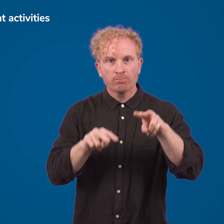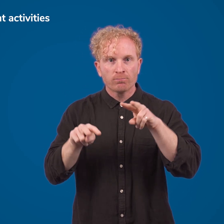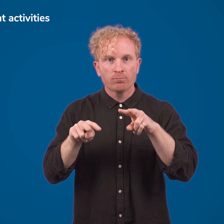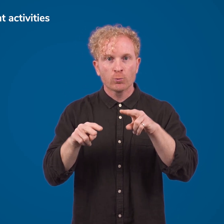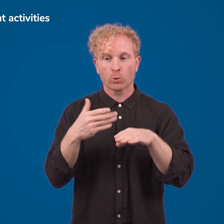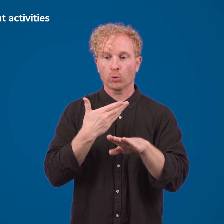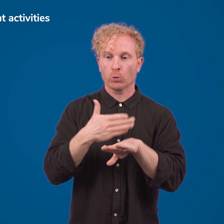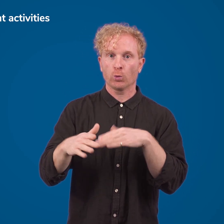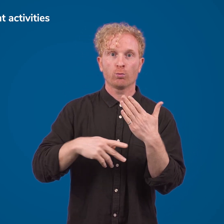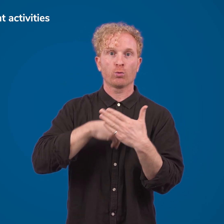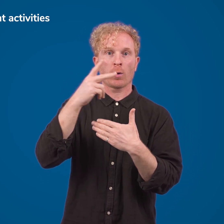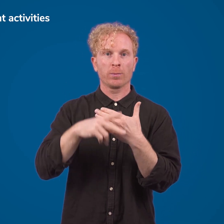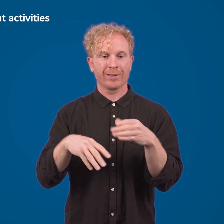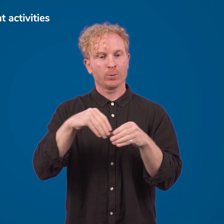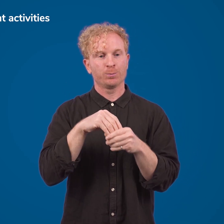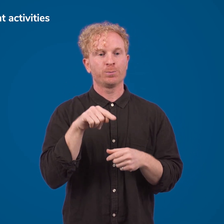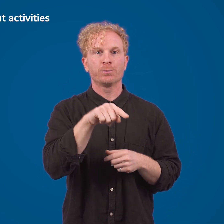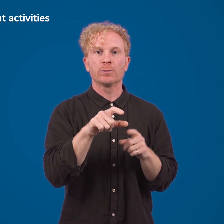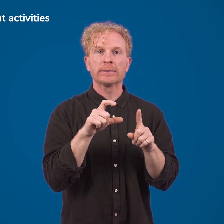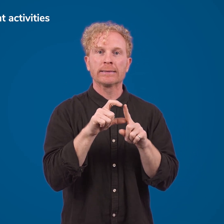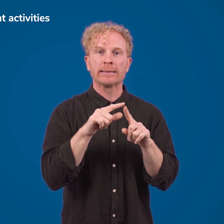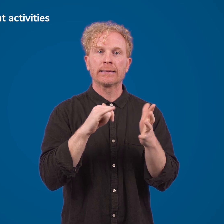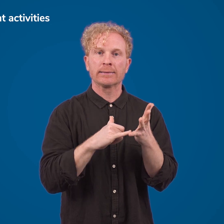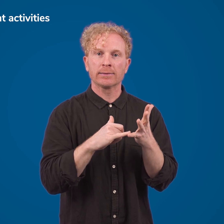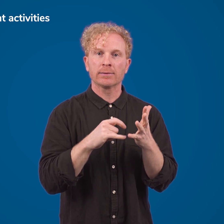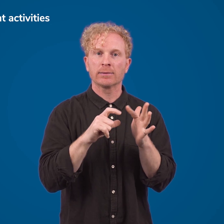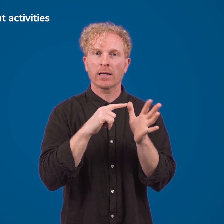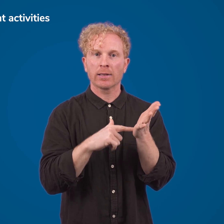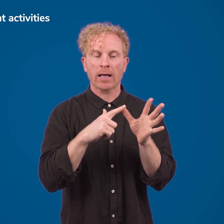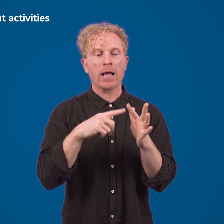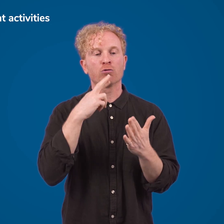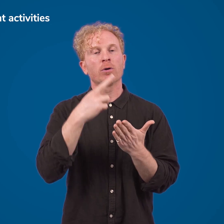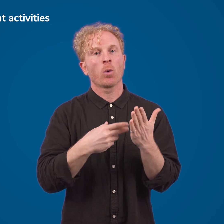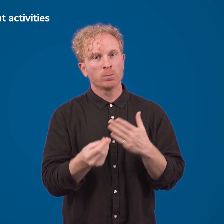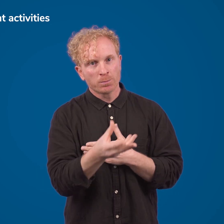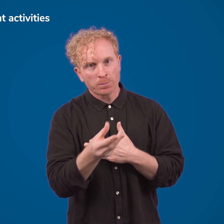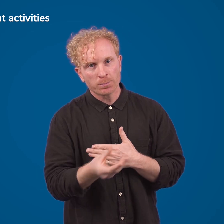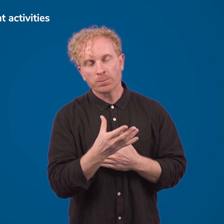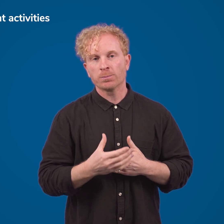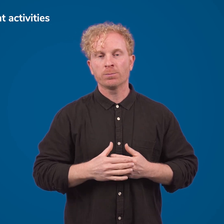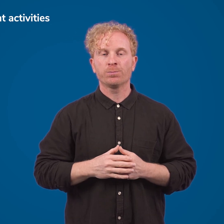of the new program include DES data and reporting.